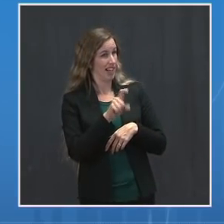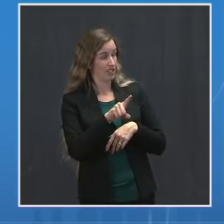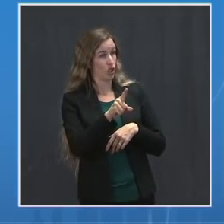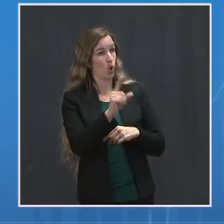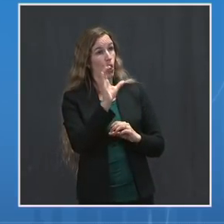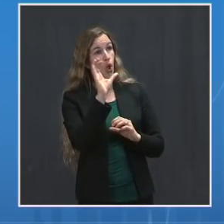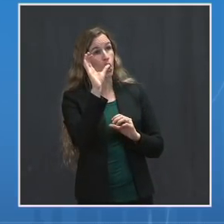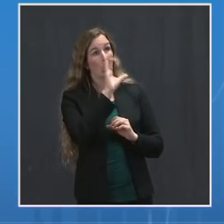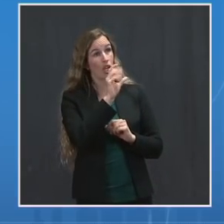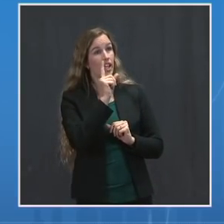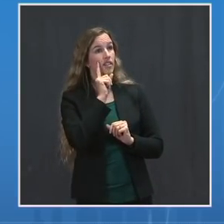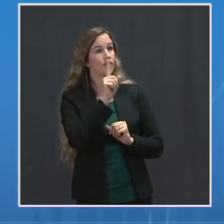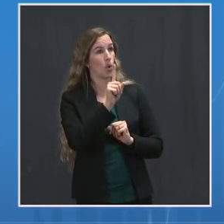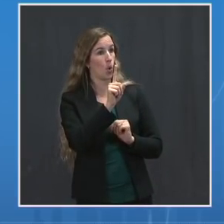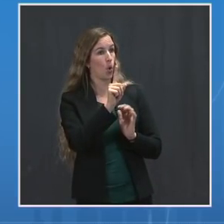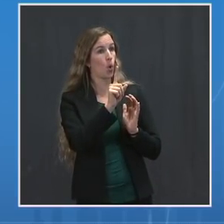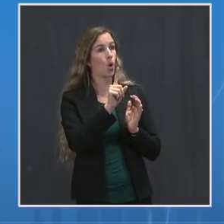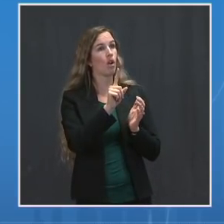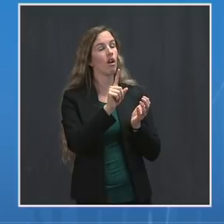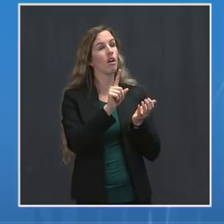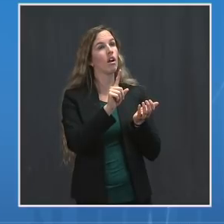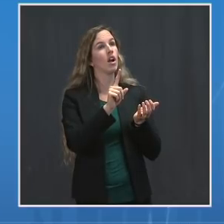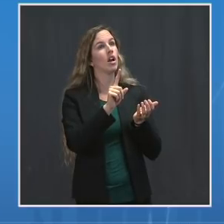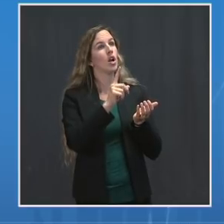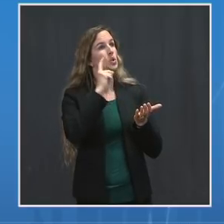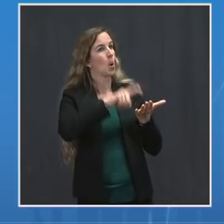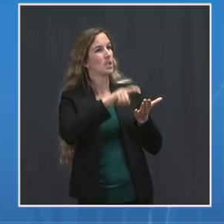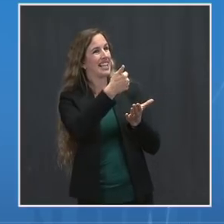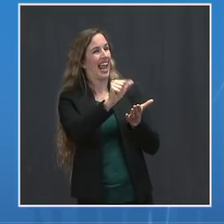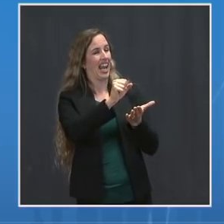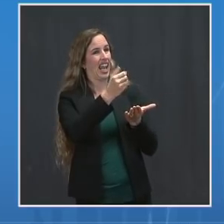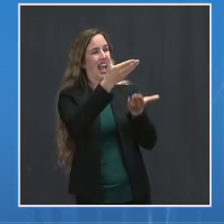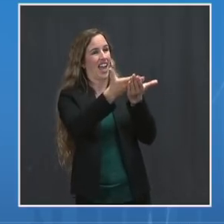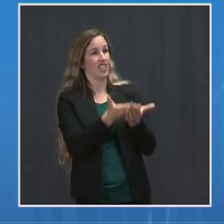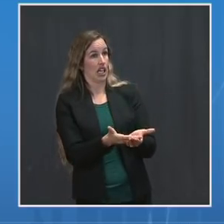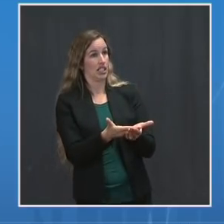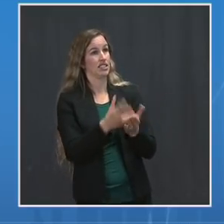and or have you seen any evidence of the effects of President Biden's mask orders?